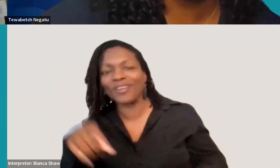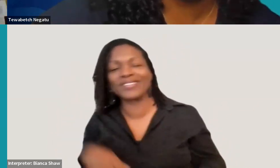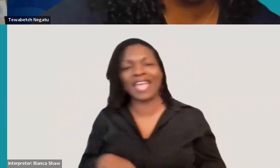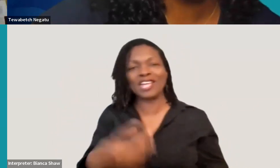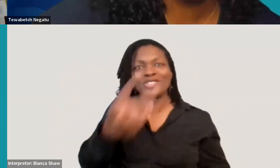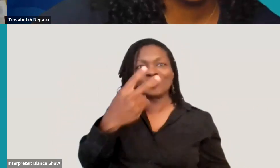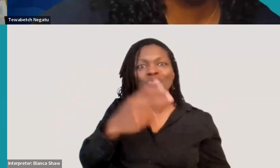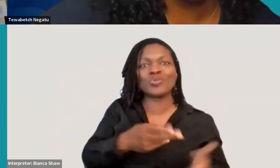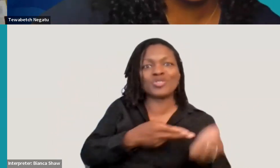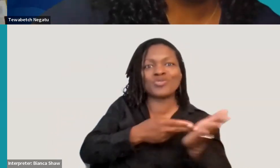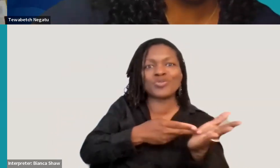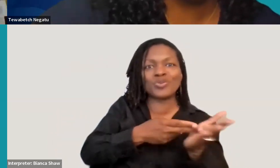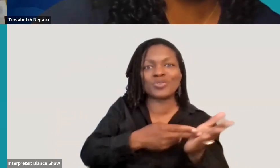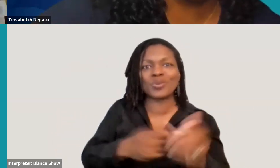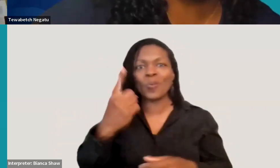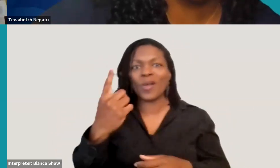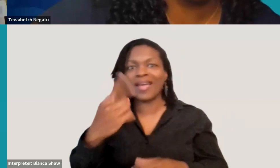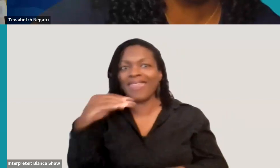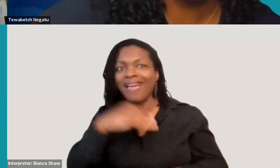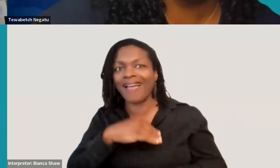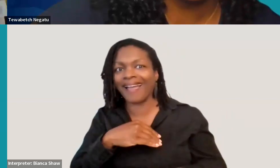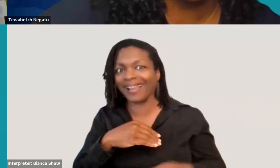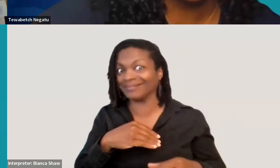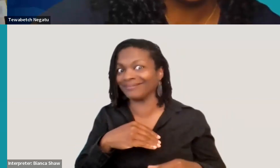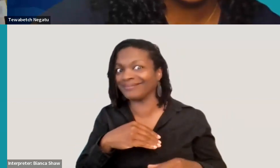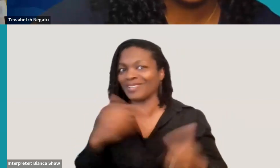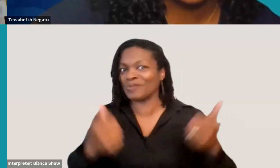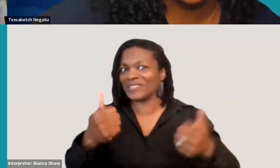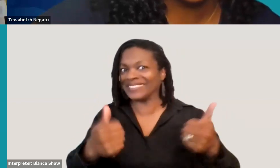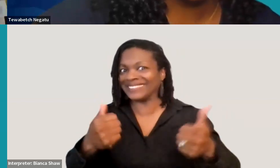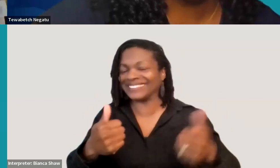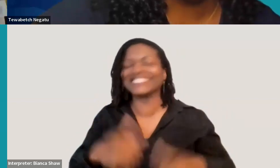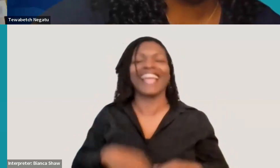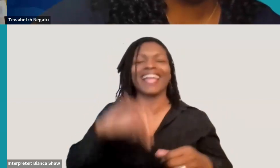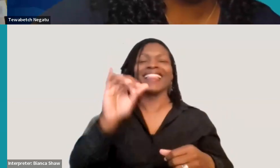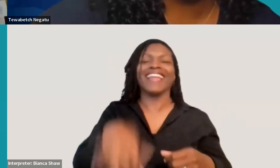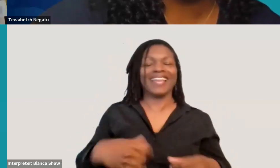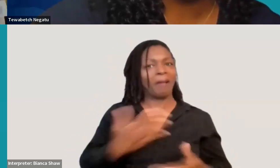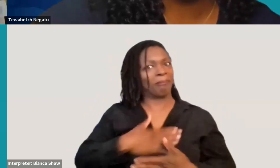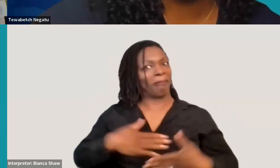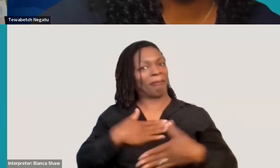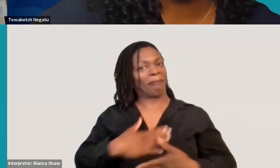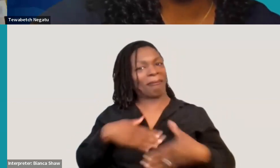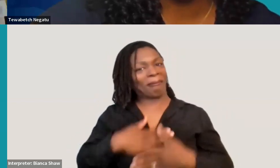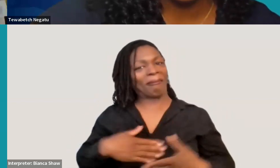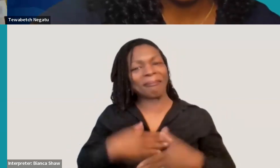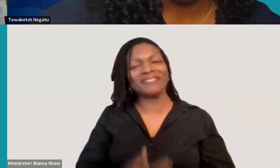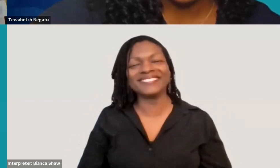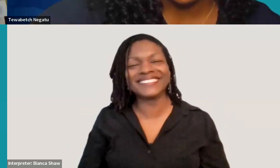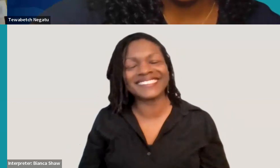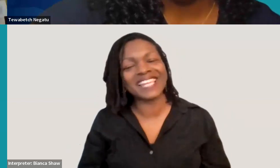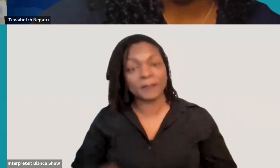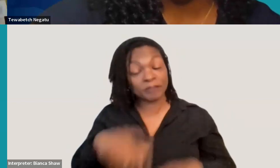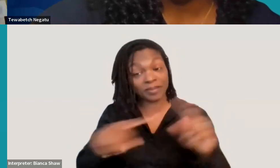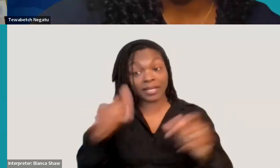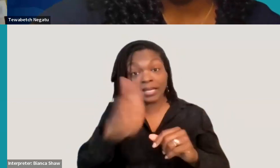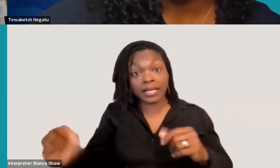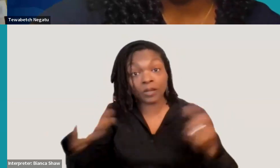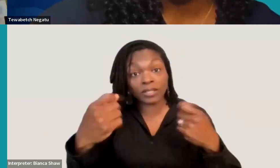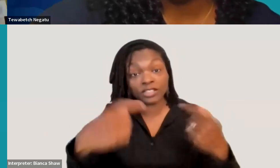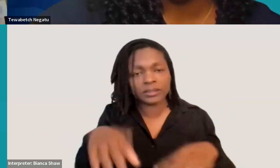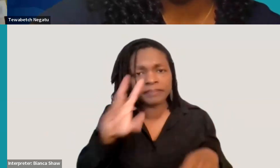And I was like, what? So I personally am a fan and enjoy him. But let's see if you guys have any questions in the question and answer.